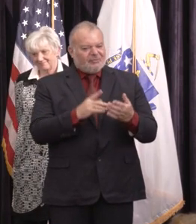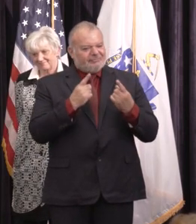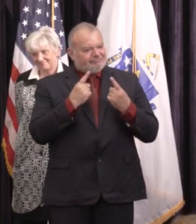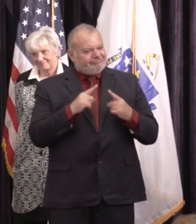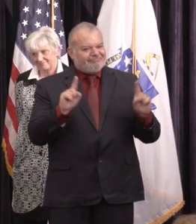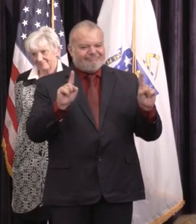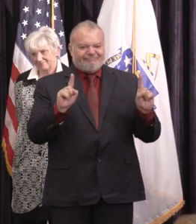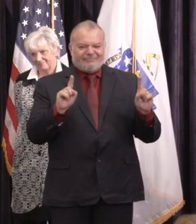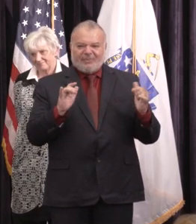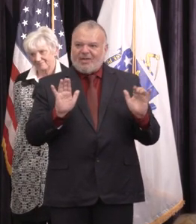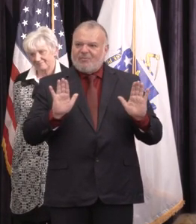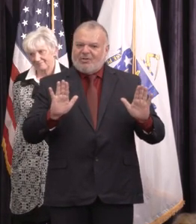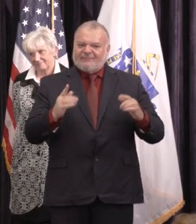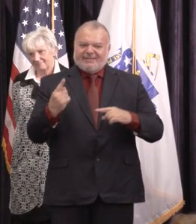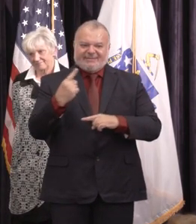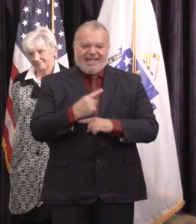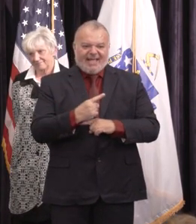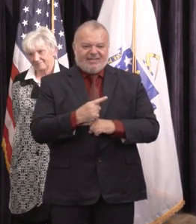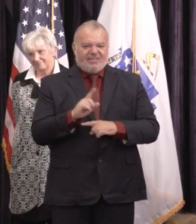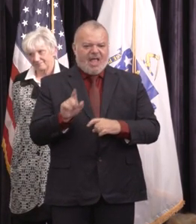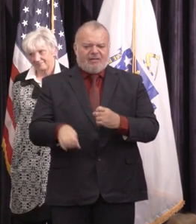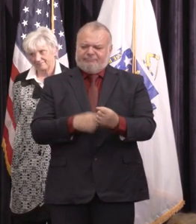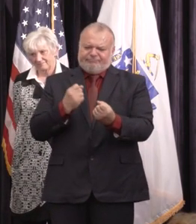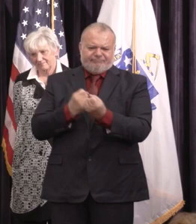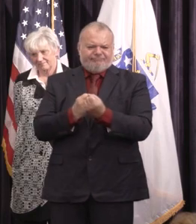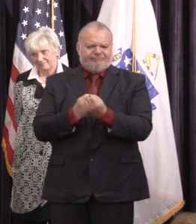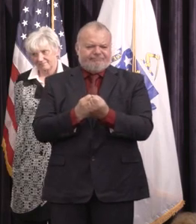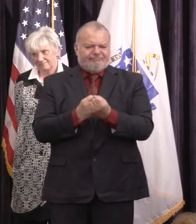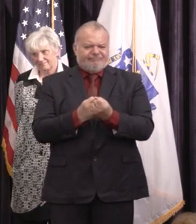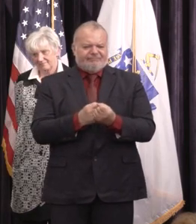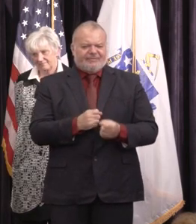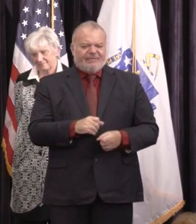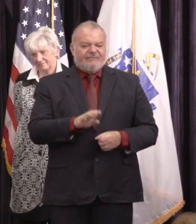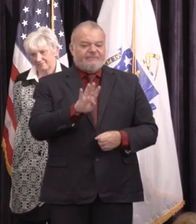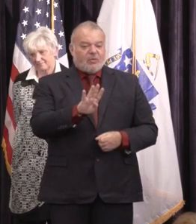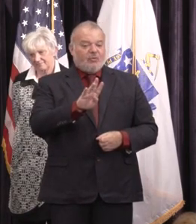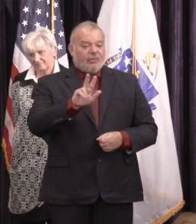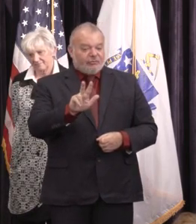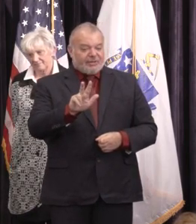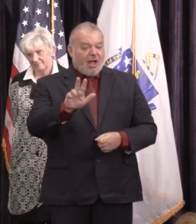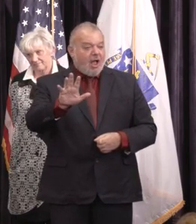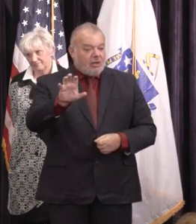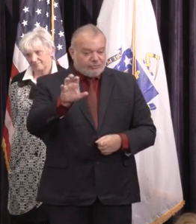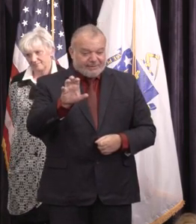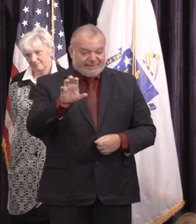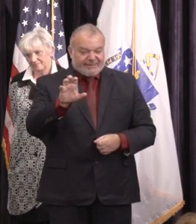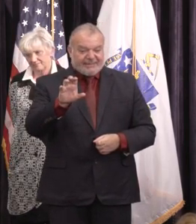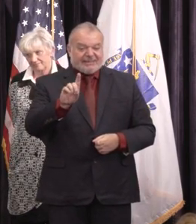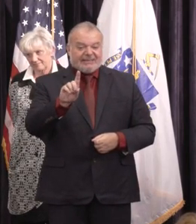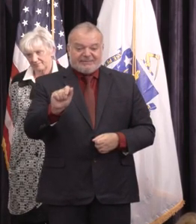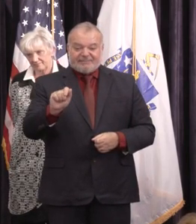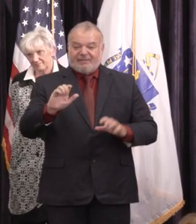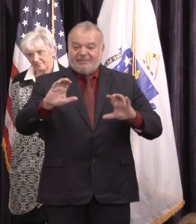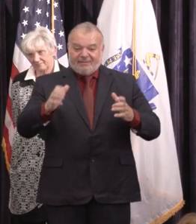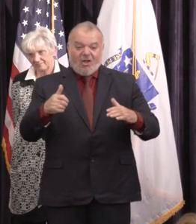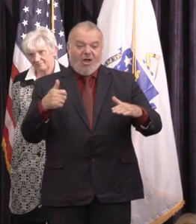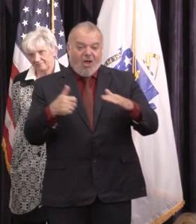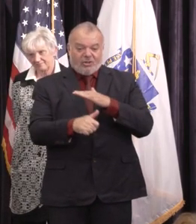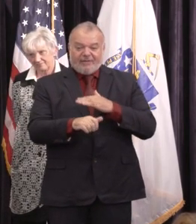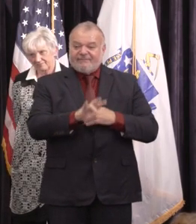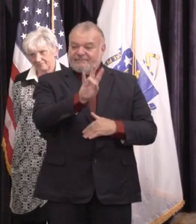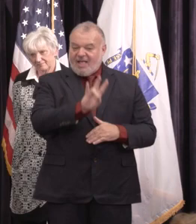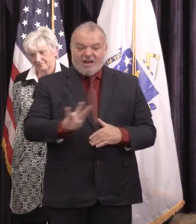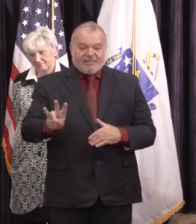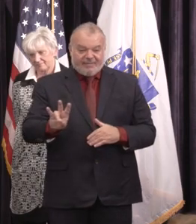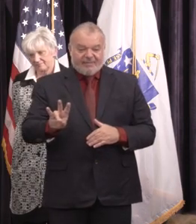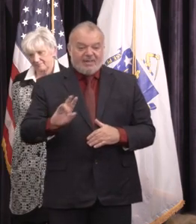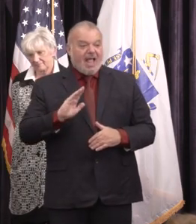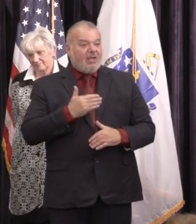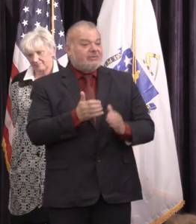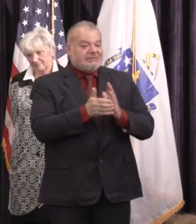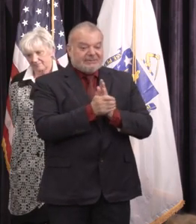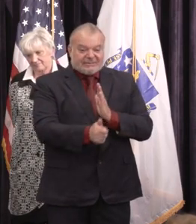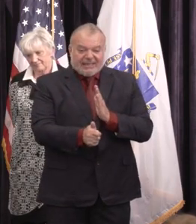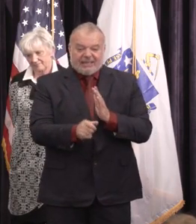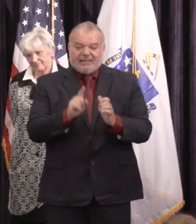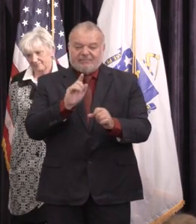with the 43 hundred individuals with a disability viability serves and the communities we impact